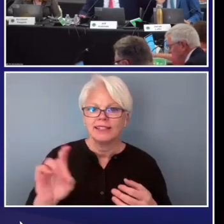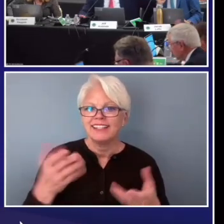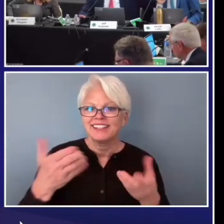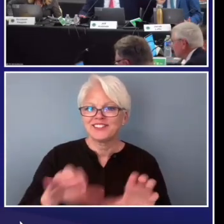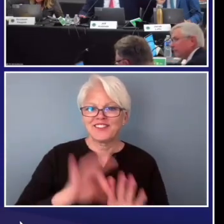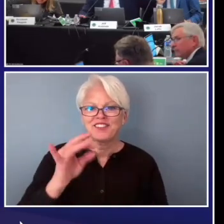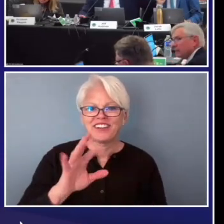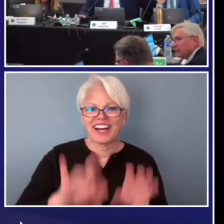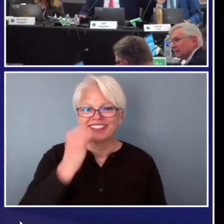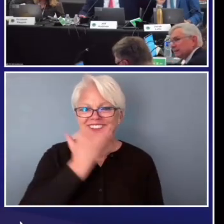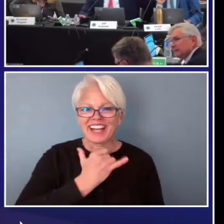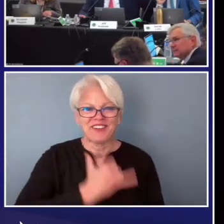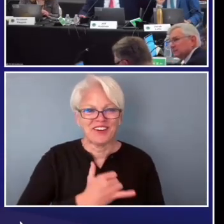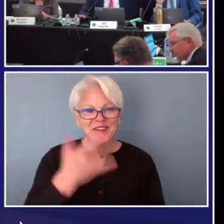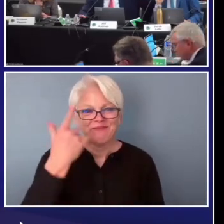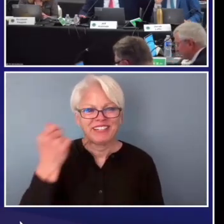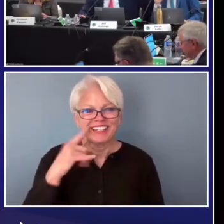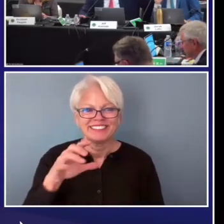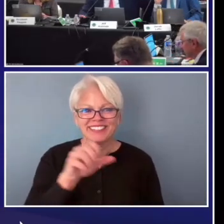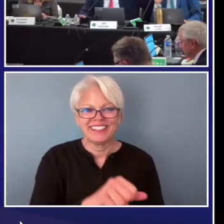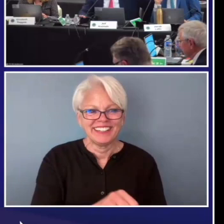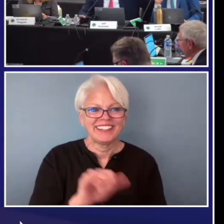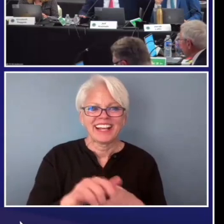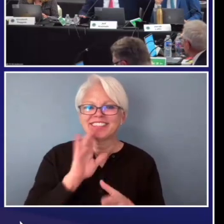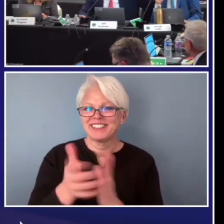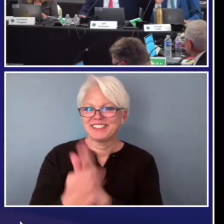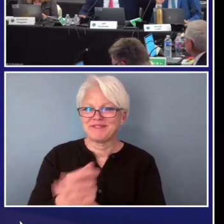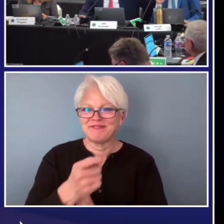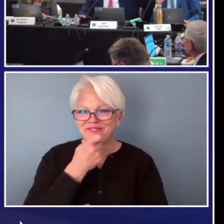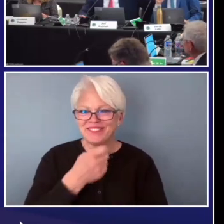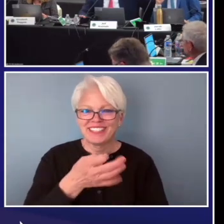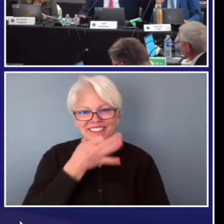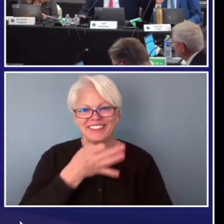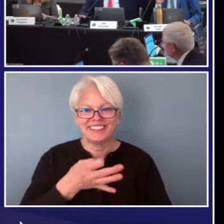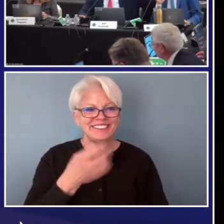he, since he said that's his forte, um, on this note.